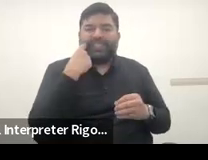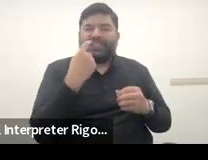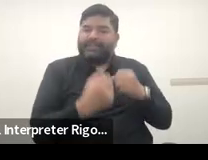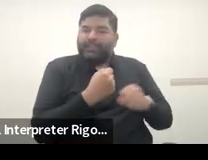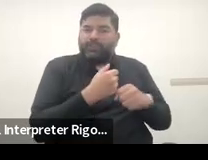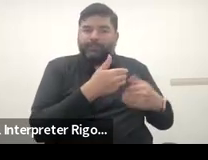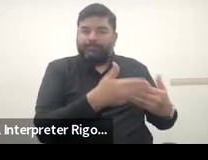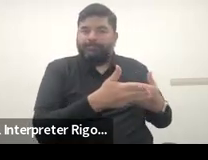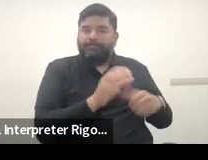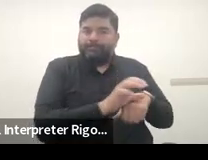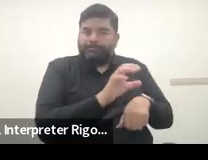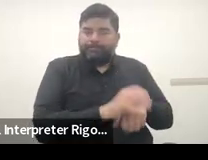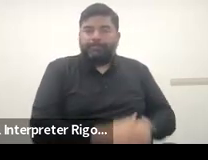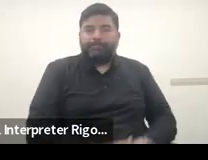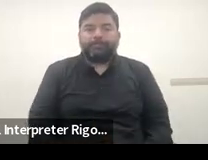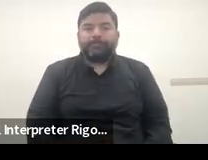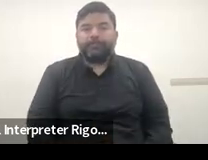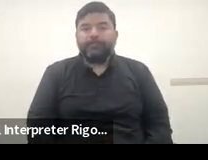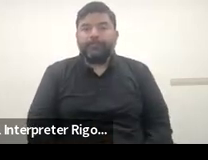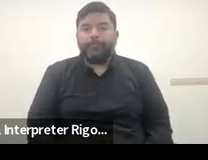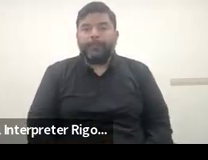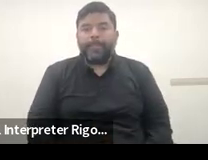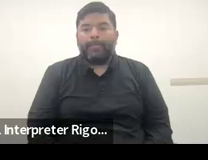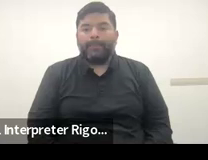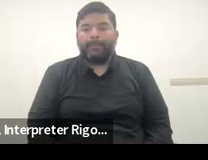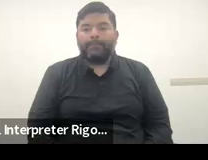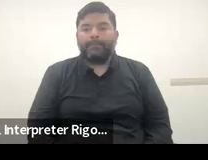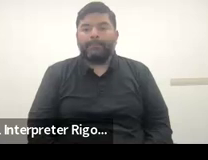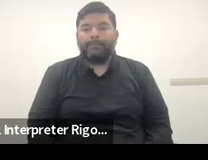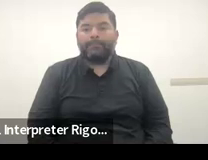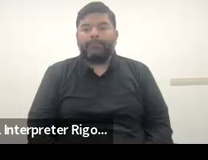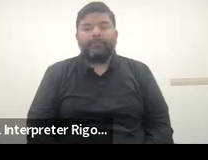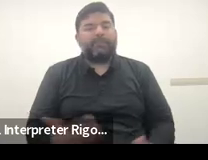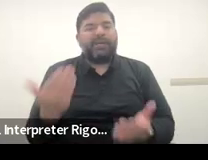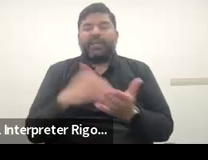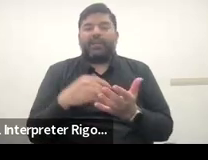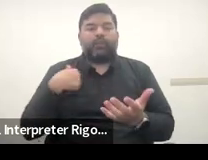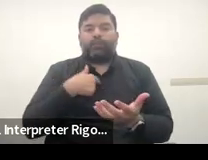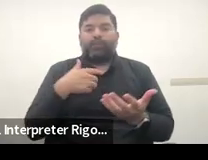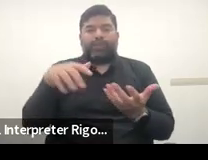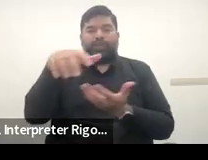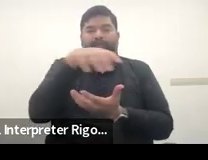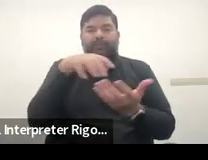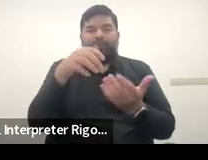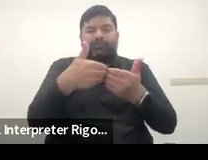But yeah we were combining the the information. AUDIENCE MEMBER: so there were like several other datasets